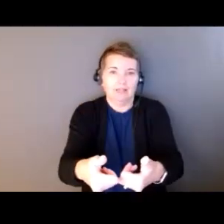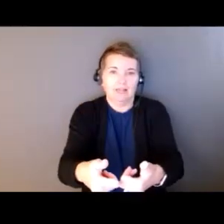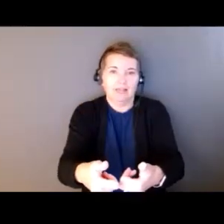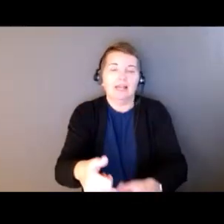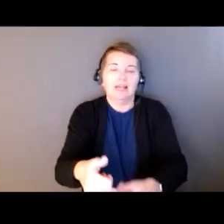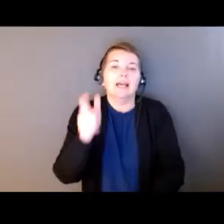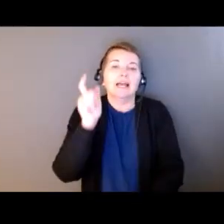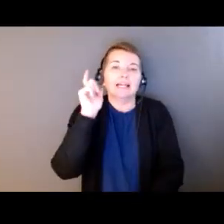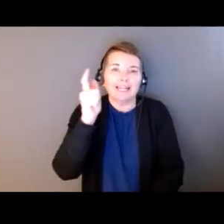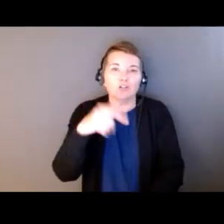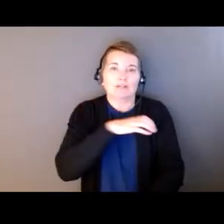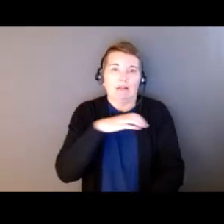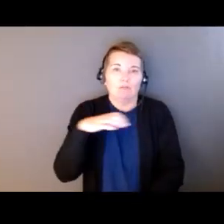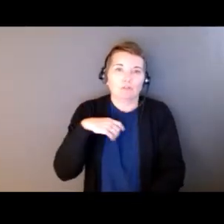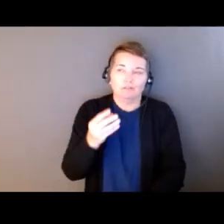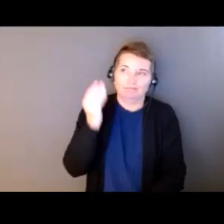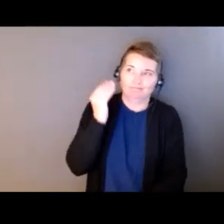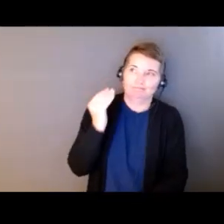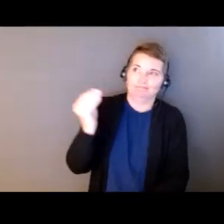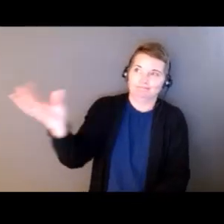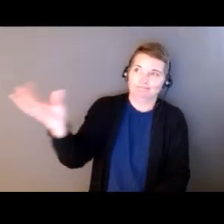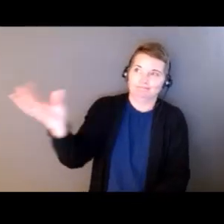project update or eventually a final report.